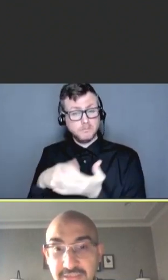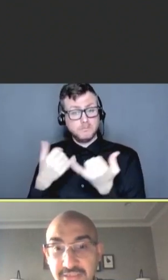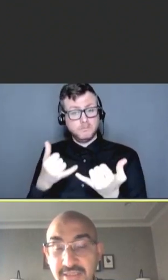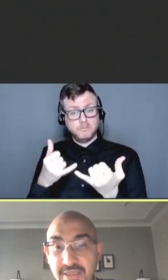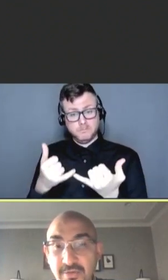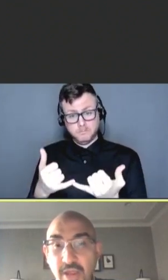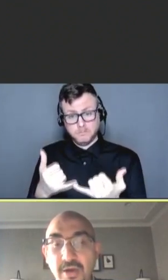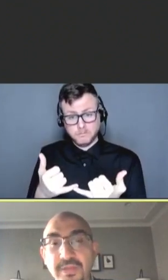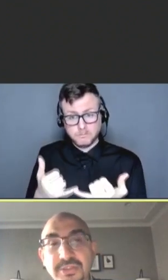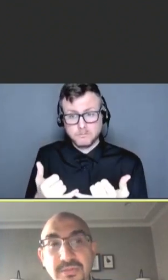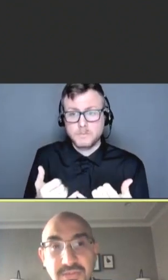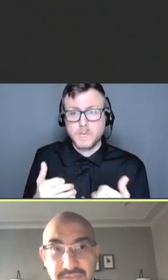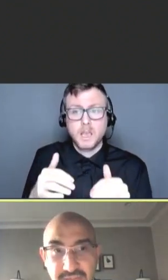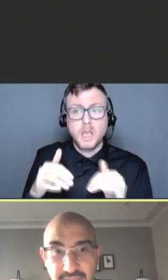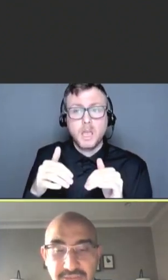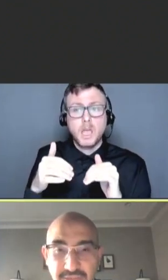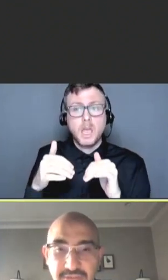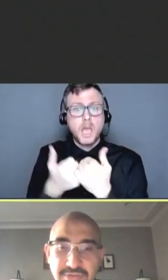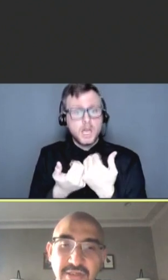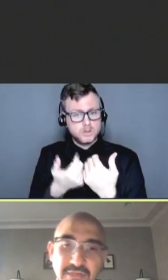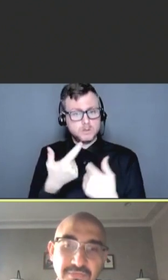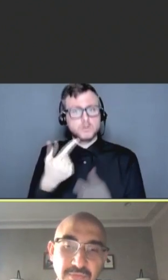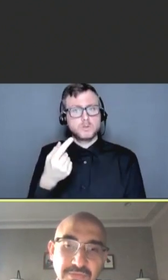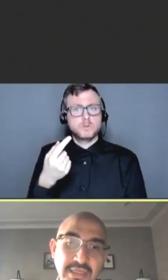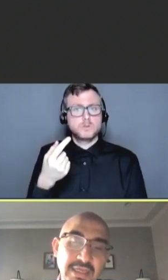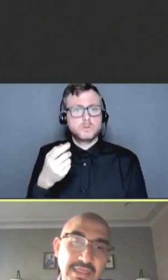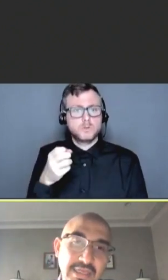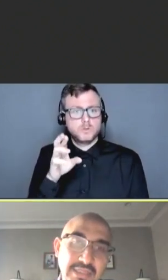actually how the germinal center reaction in the draining lymph nodes can actually